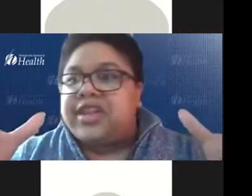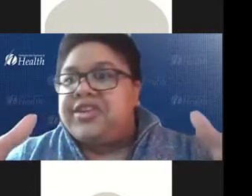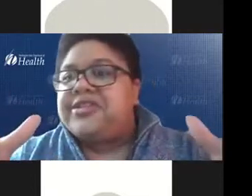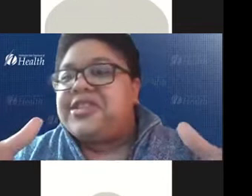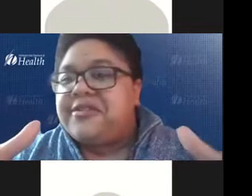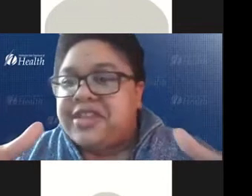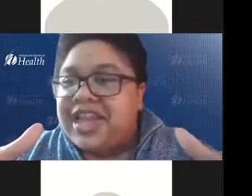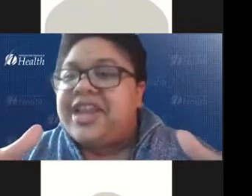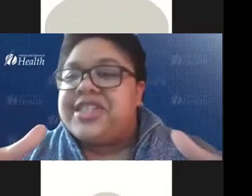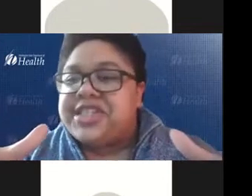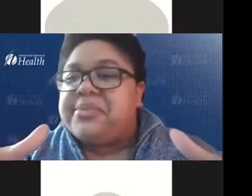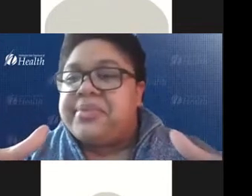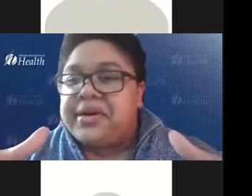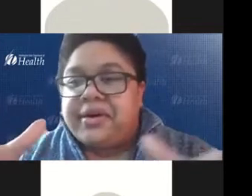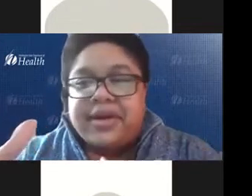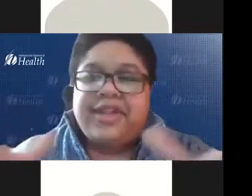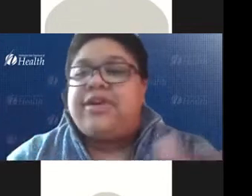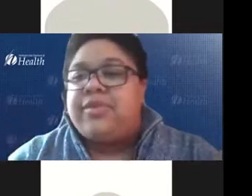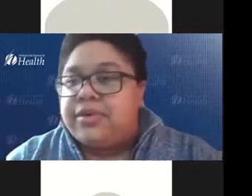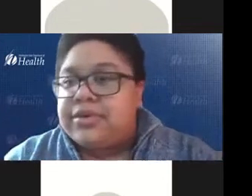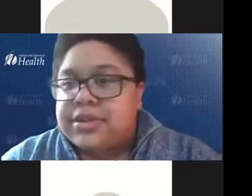the use of the language and the bill in our rules.